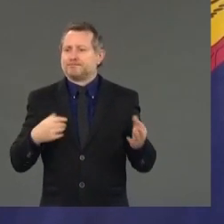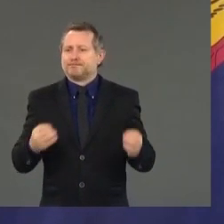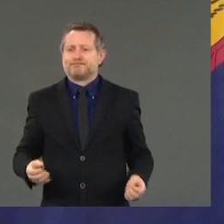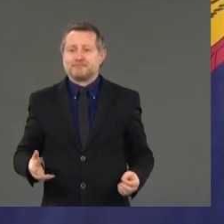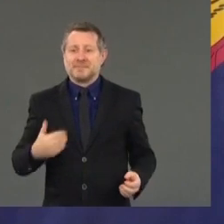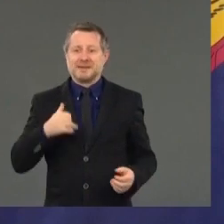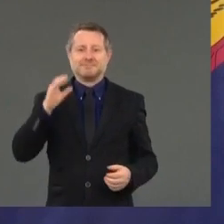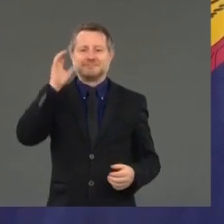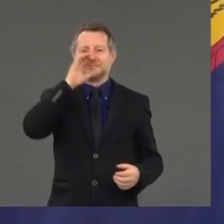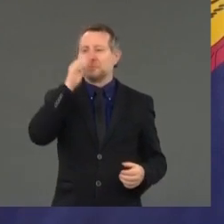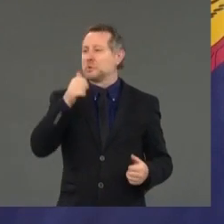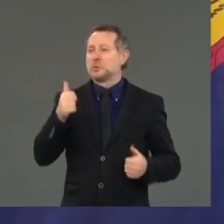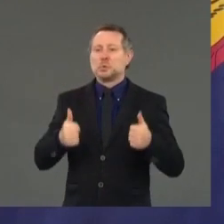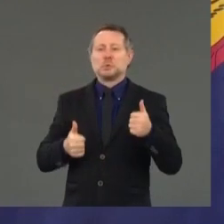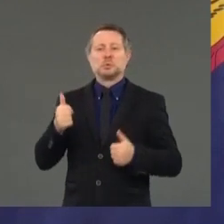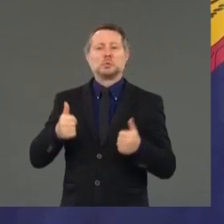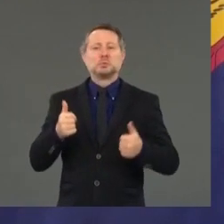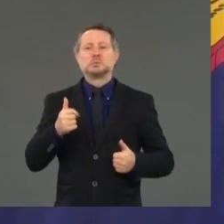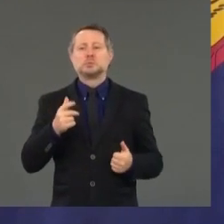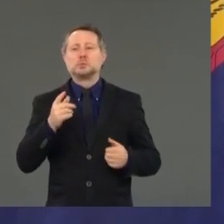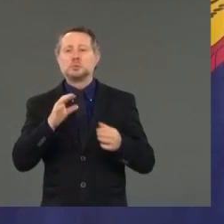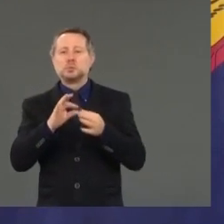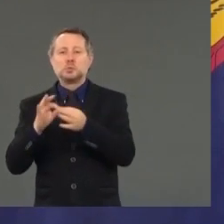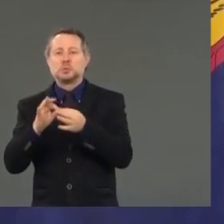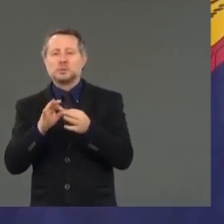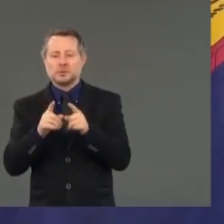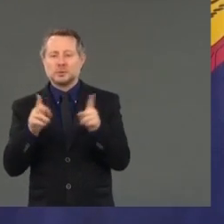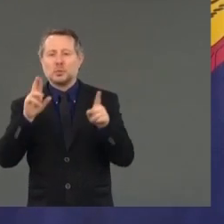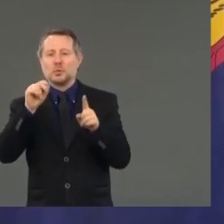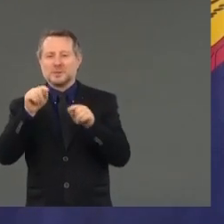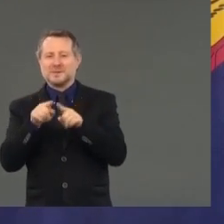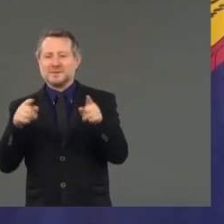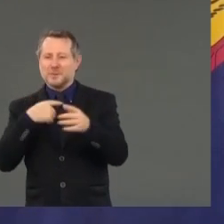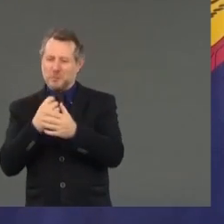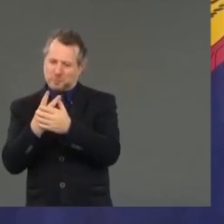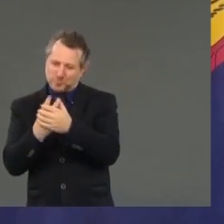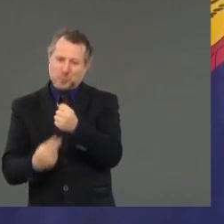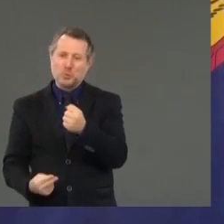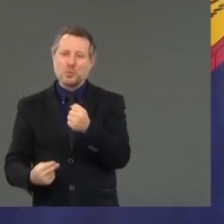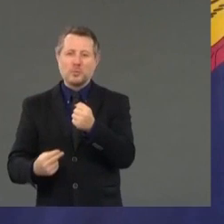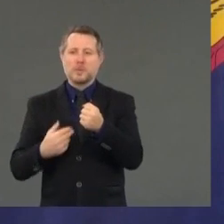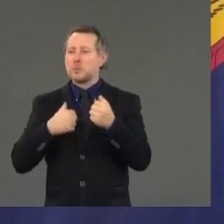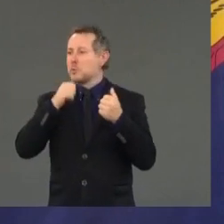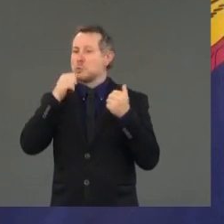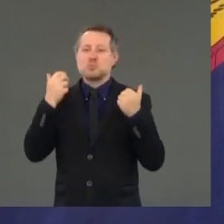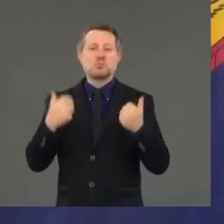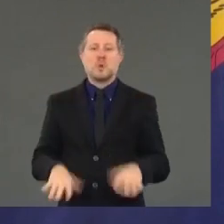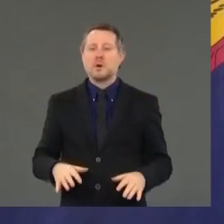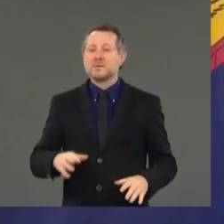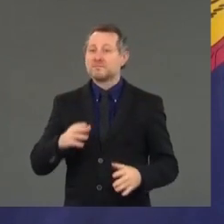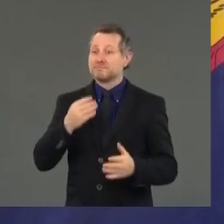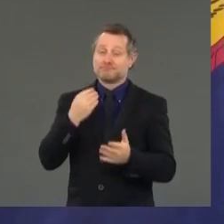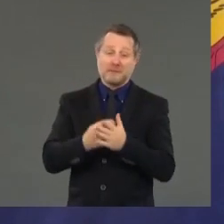AND WE WANT TO FIND THE ROOT THAT GETS US BETWEEN THE TWO.